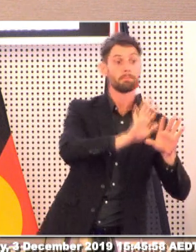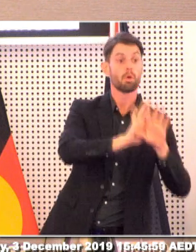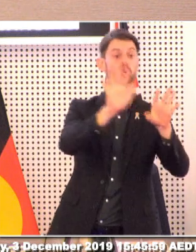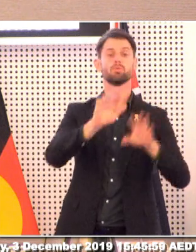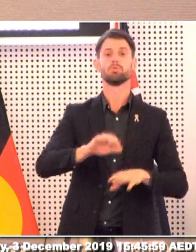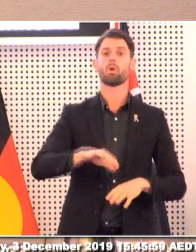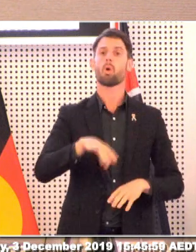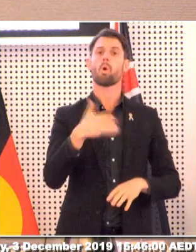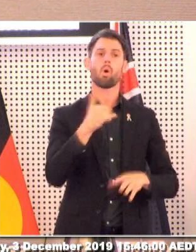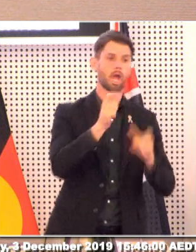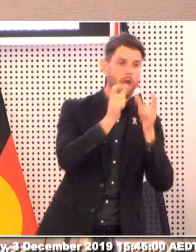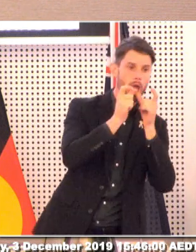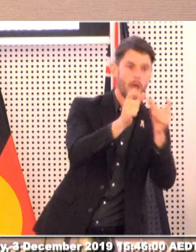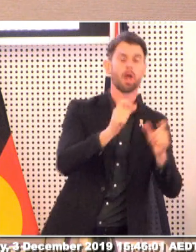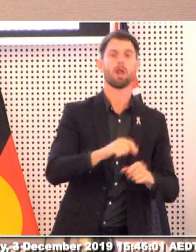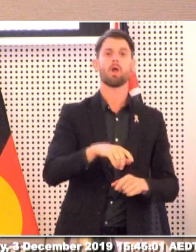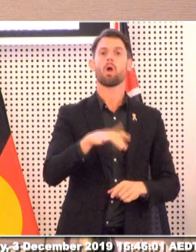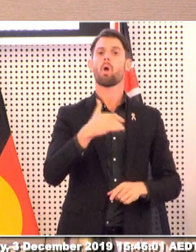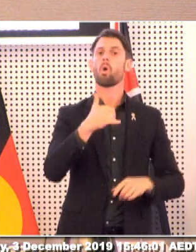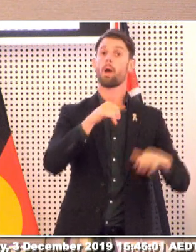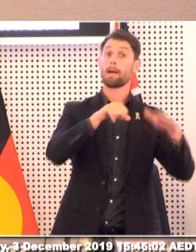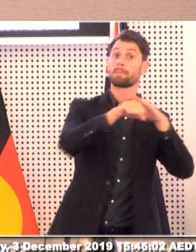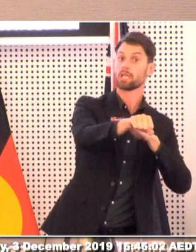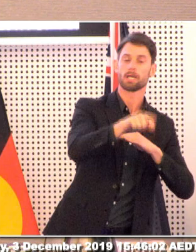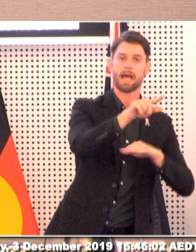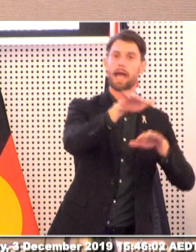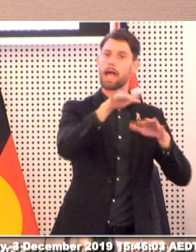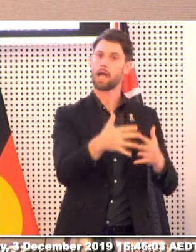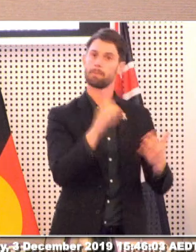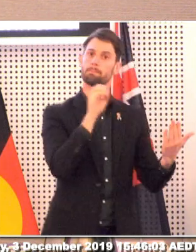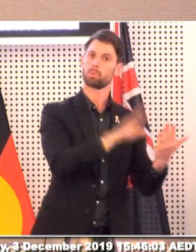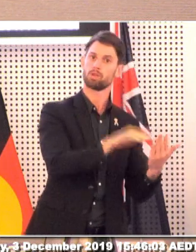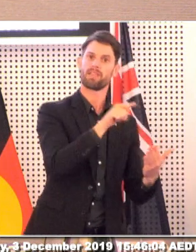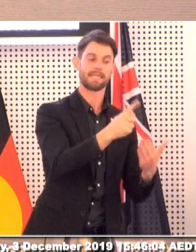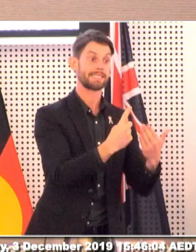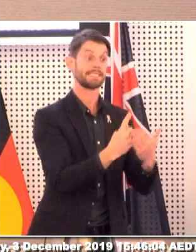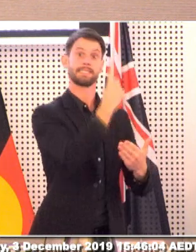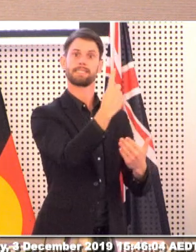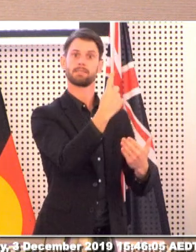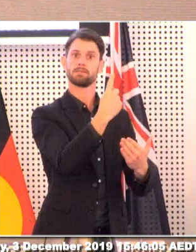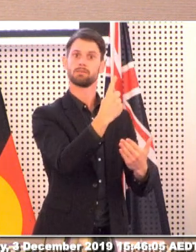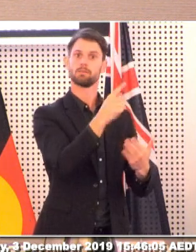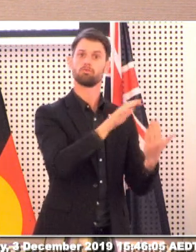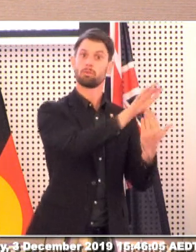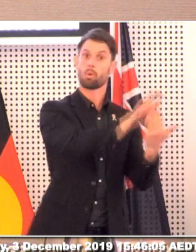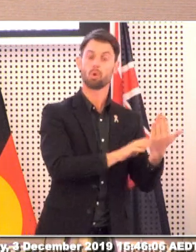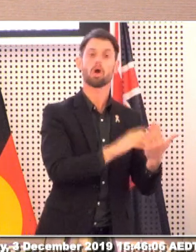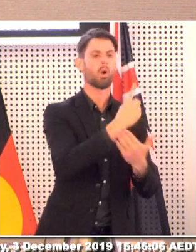stuff like that, may be recorded in a day book but it isn’t recorded necessarily in a as an 10 incident report.